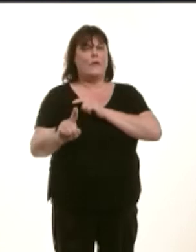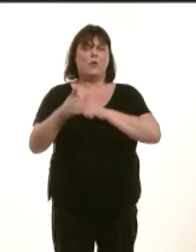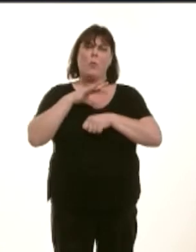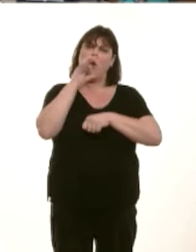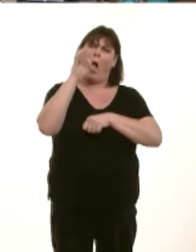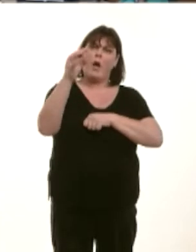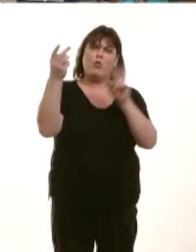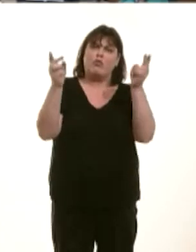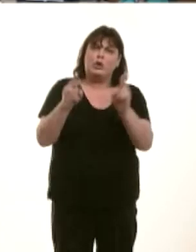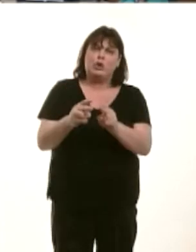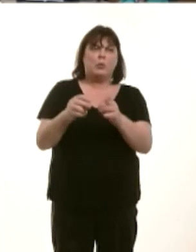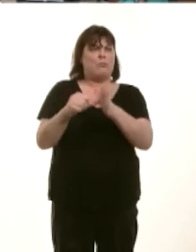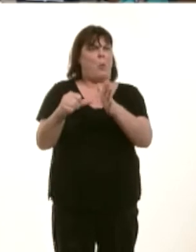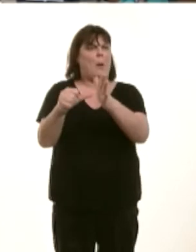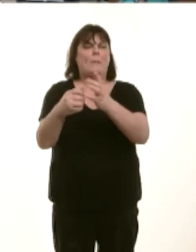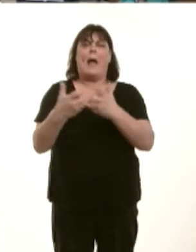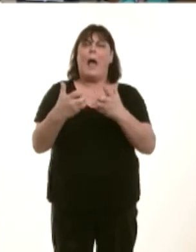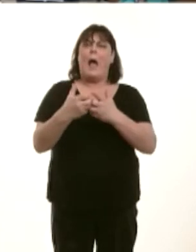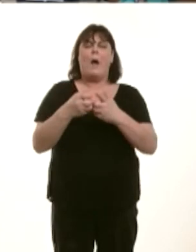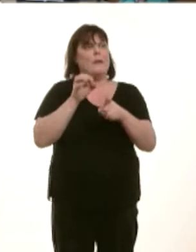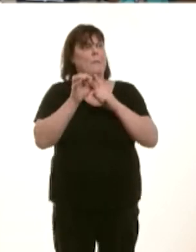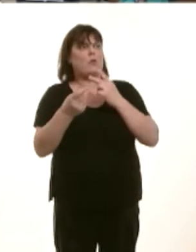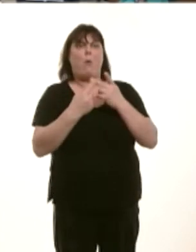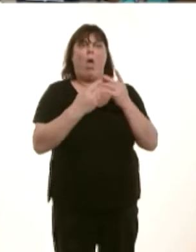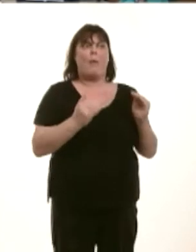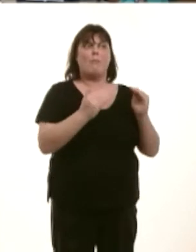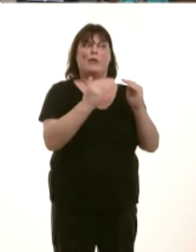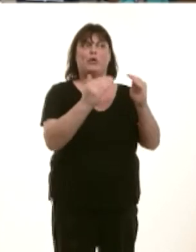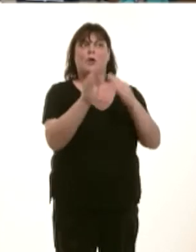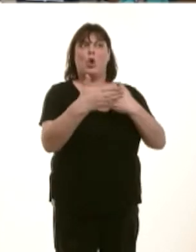on our own infrastructure? Can you liaise with Network Rail, Cardiff council and the